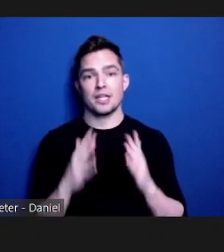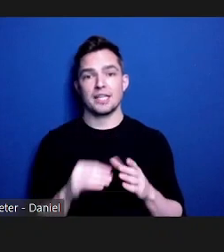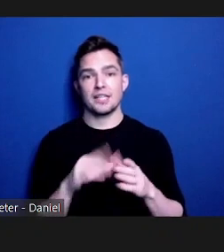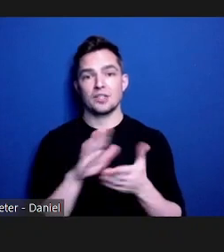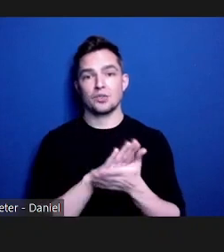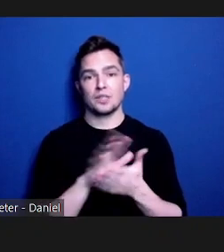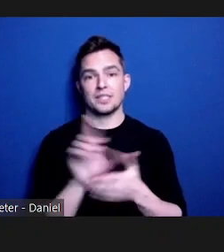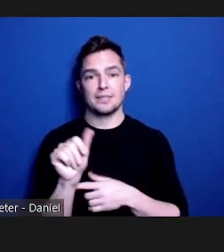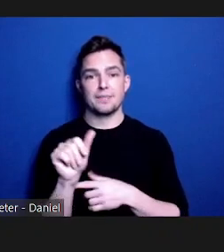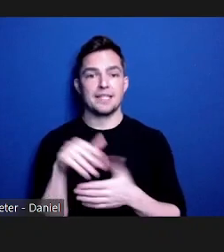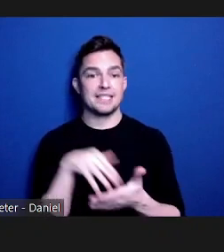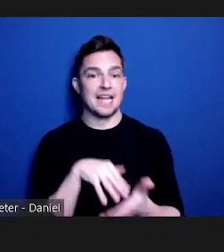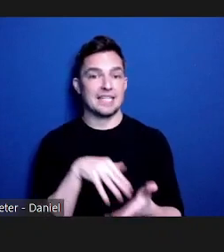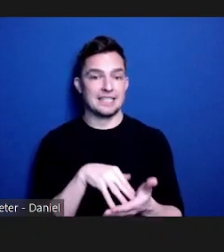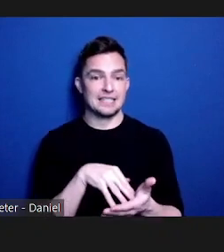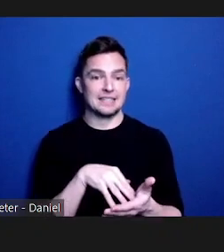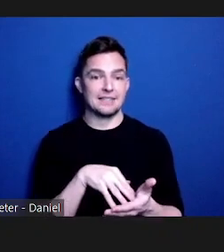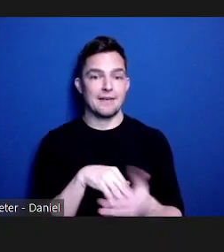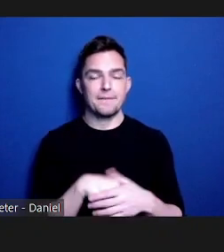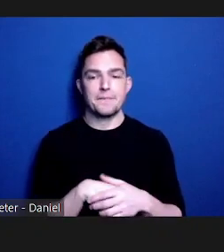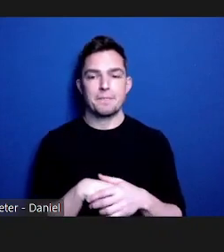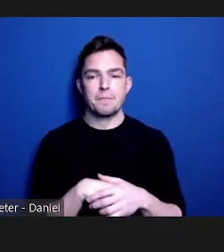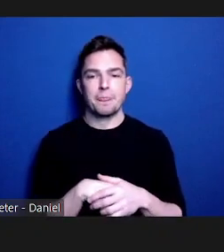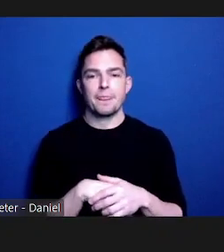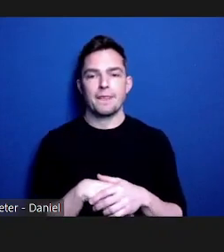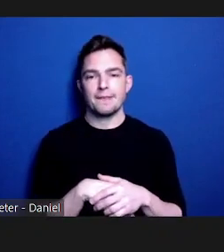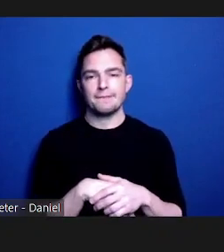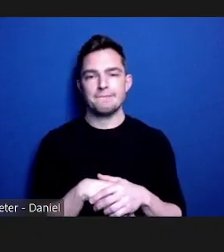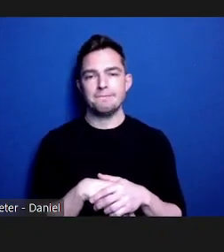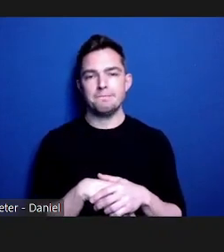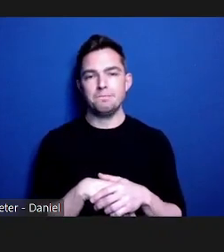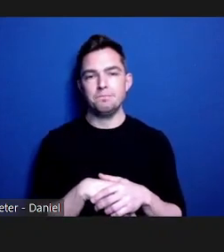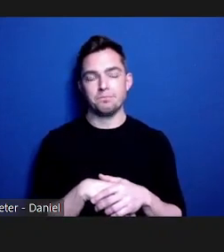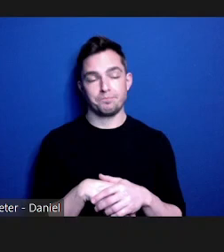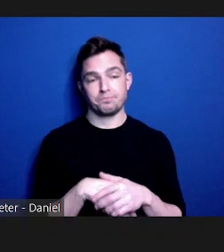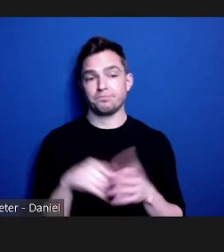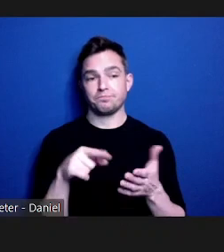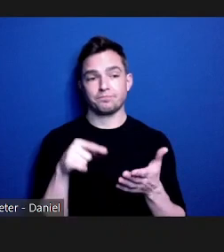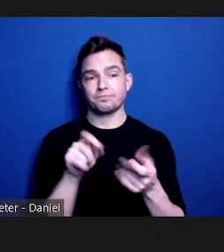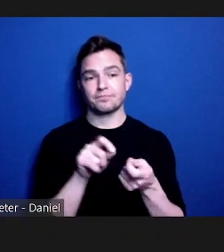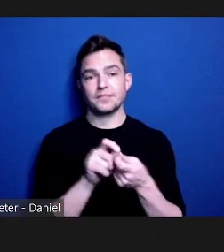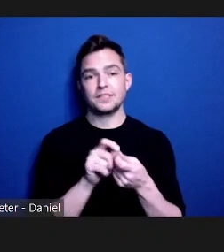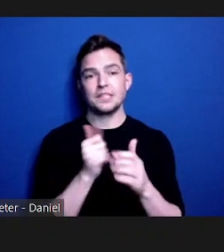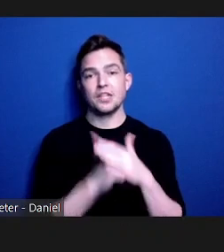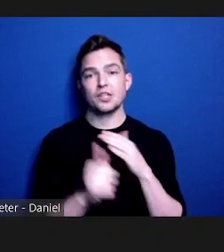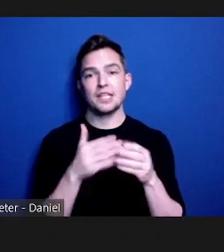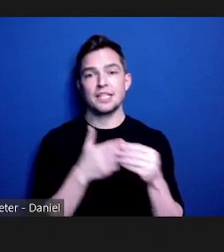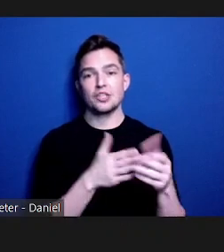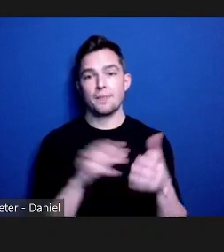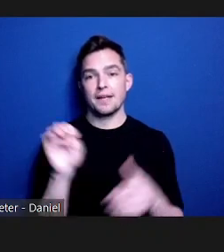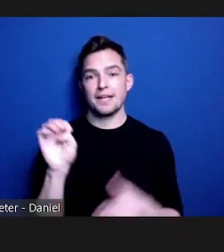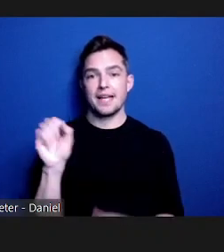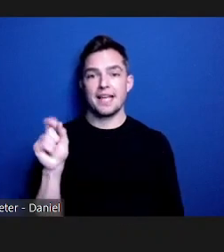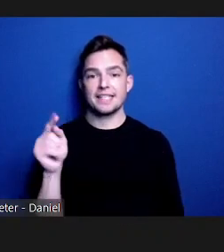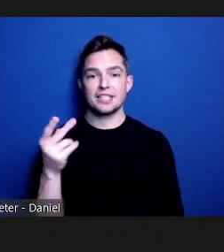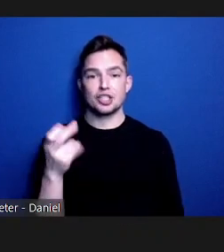Studies. And it is particularly under the leadership of Esther that this project came